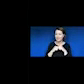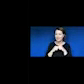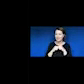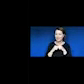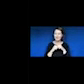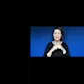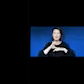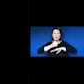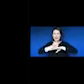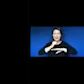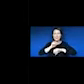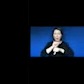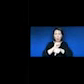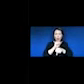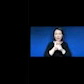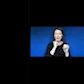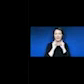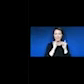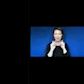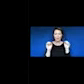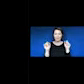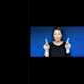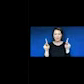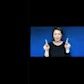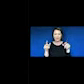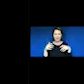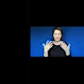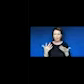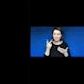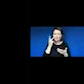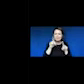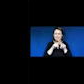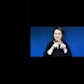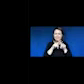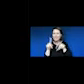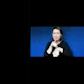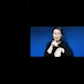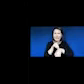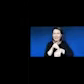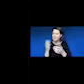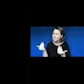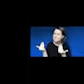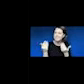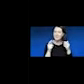interview opportunity and letting them try out different job duties and getting an assessment of them being in that environment.